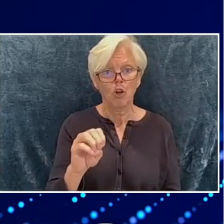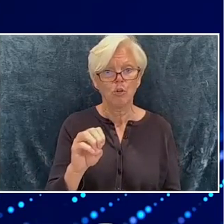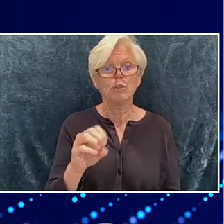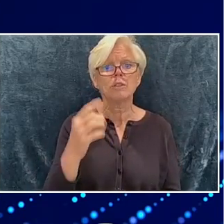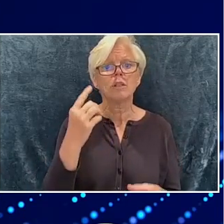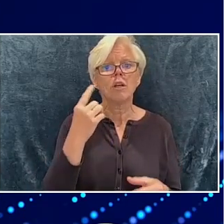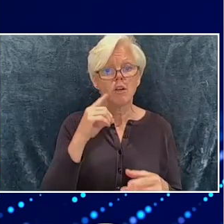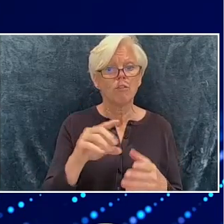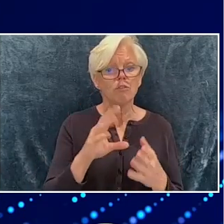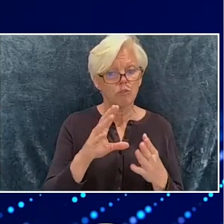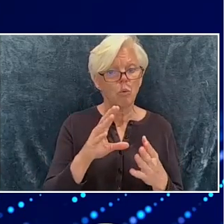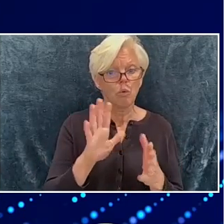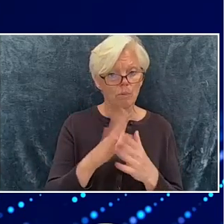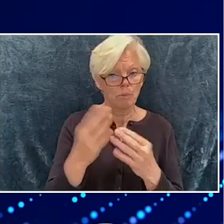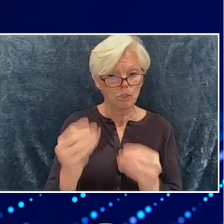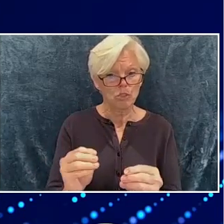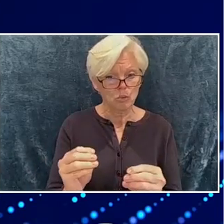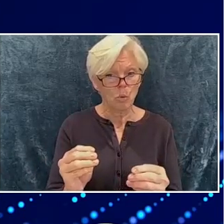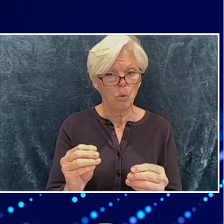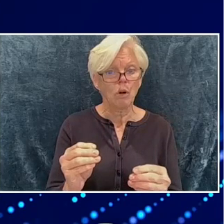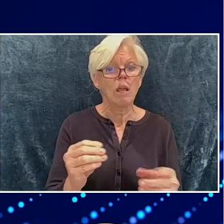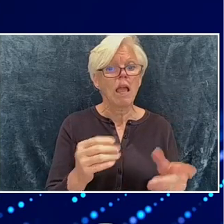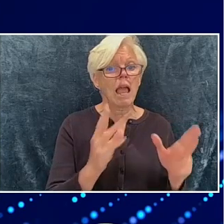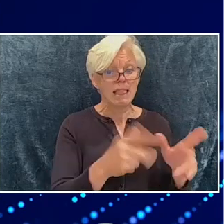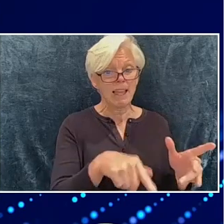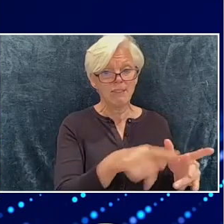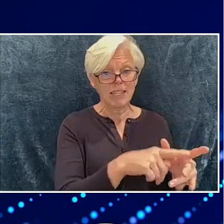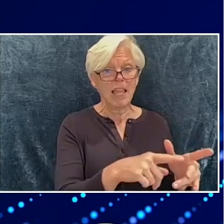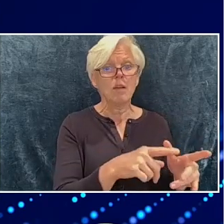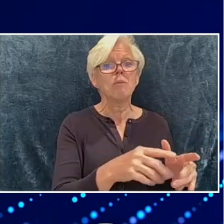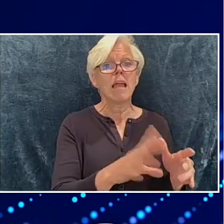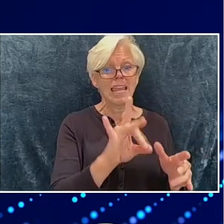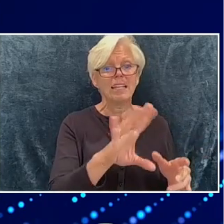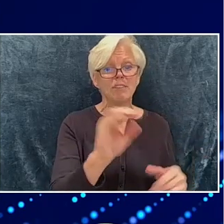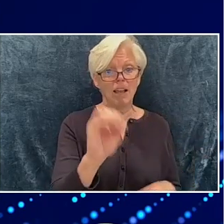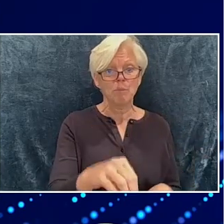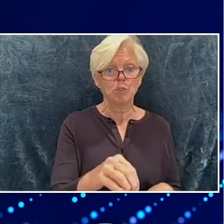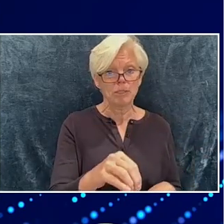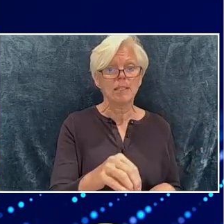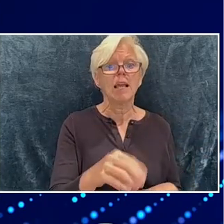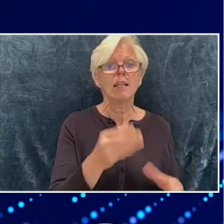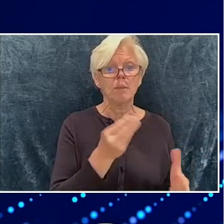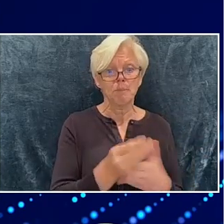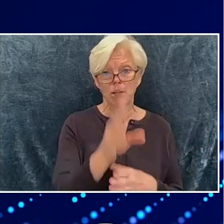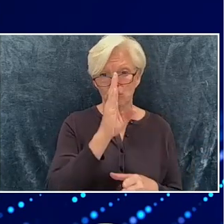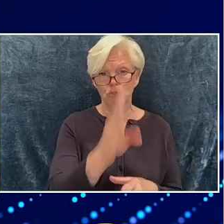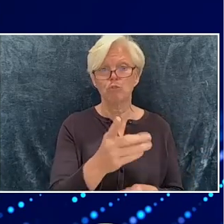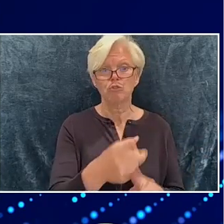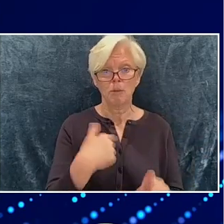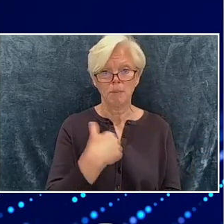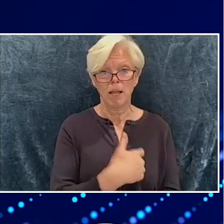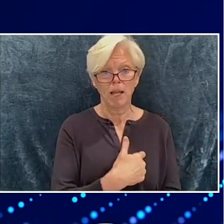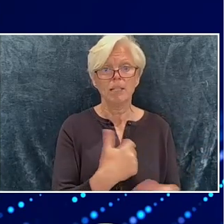purchasing power and decisions. 85% of the students that buy our products purchased directly from us to avoid the bookstore market.